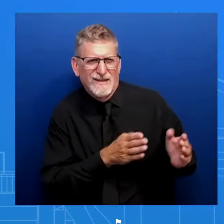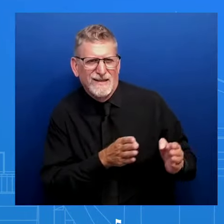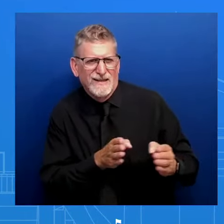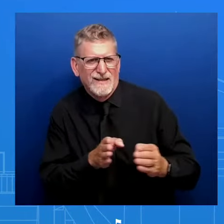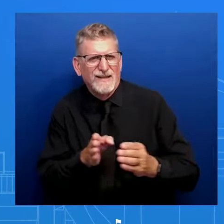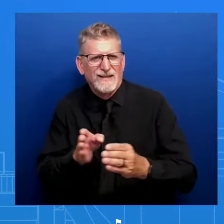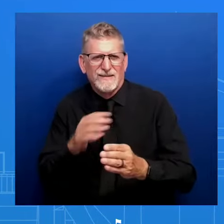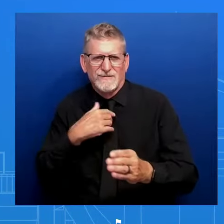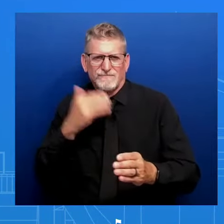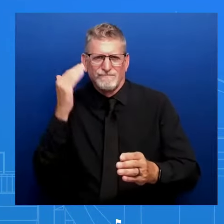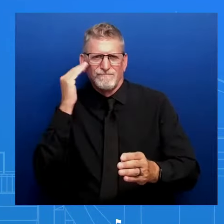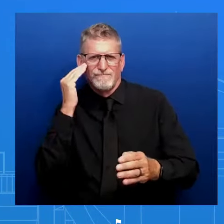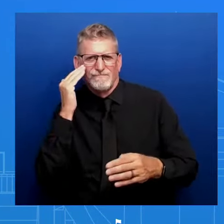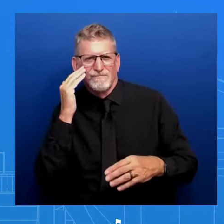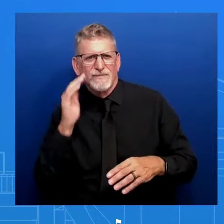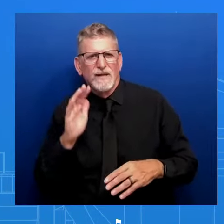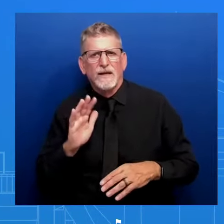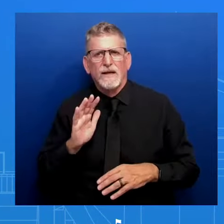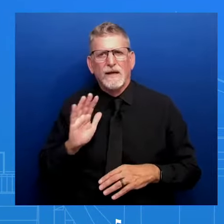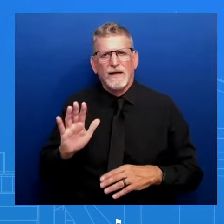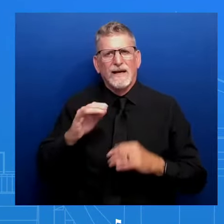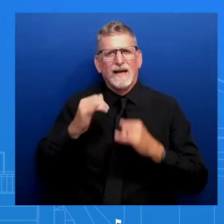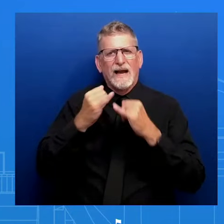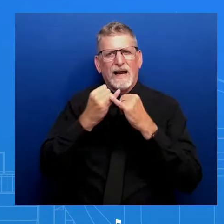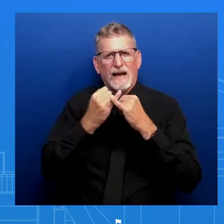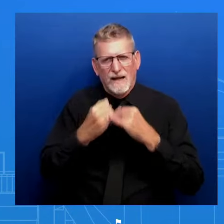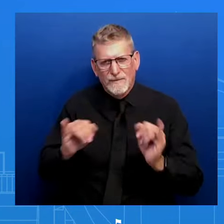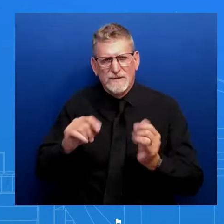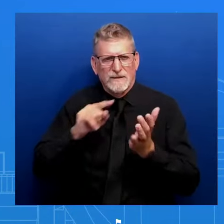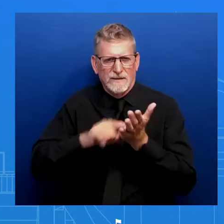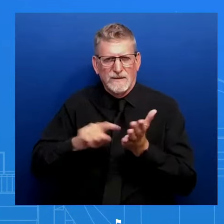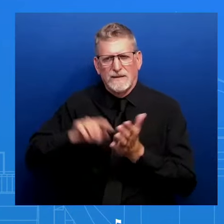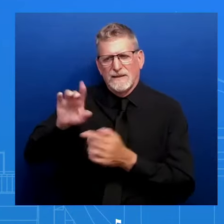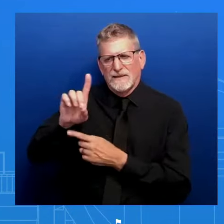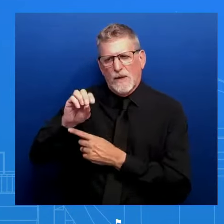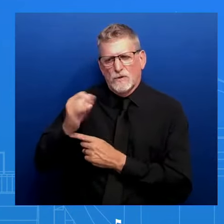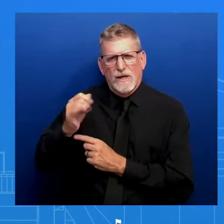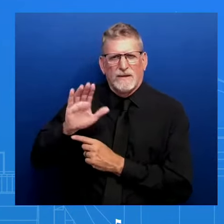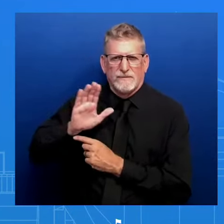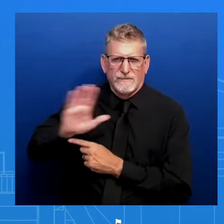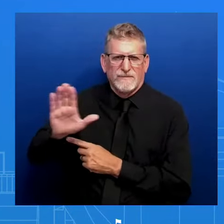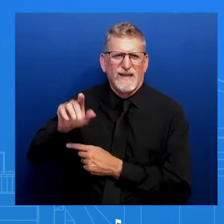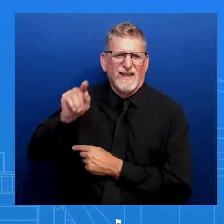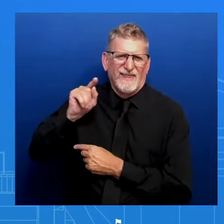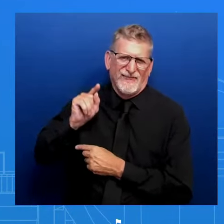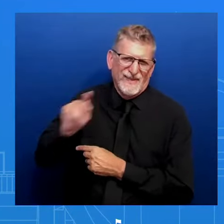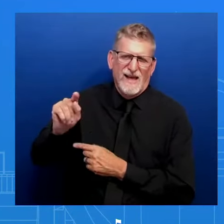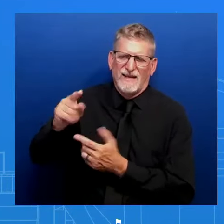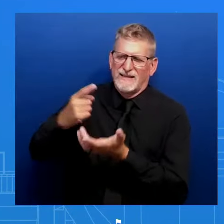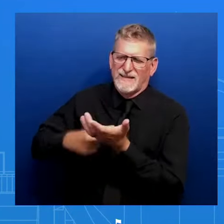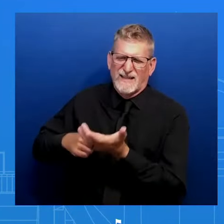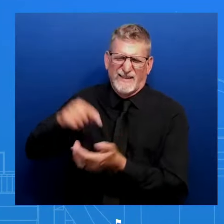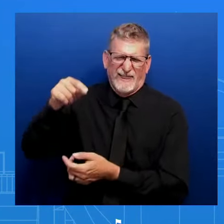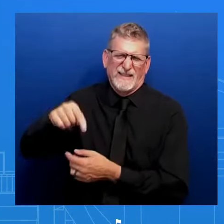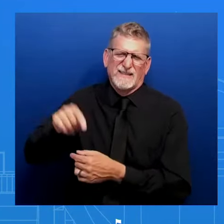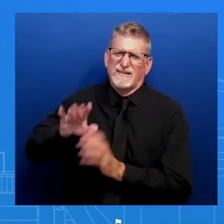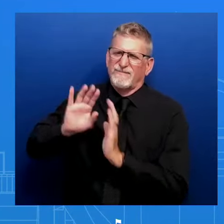it's overseen by the Department of Justice -- I'm going to let them speak to this as they are moving forward. The Press: Thank you, Karine. The Press: Thanks, Karine.